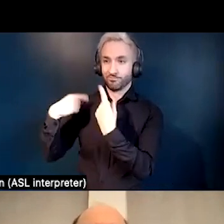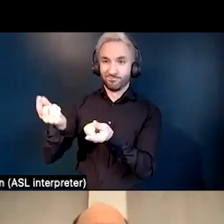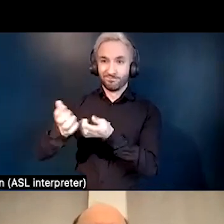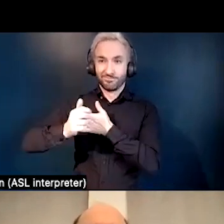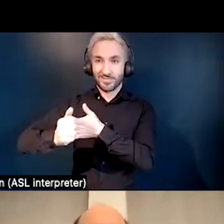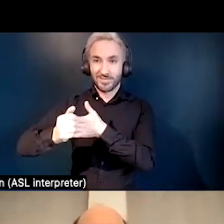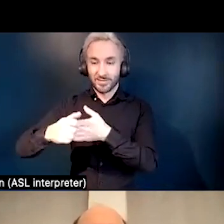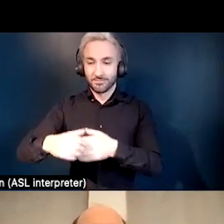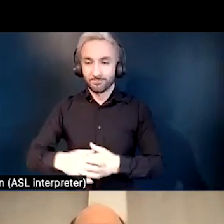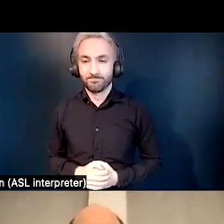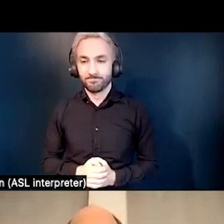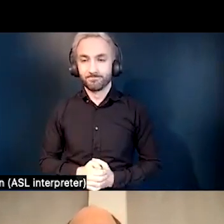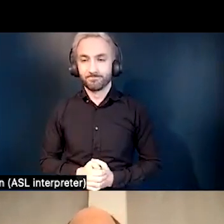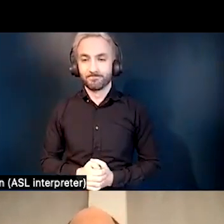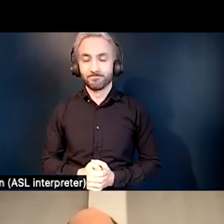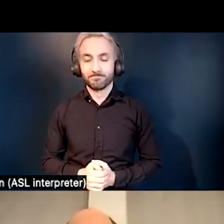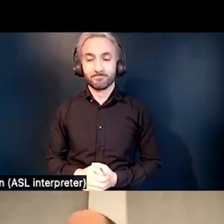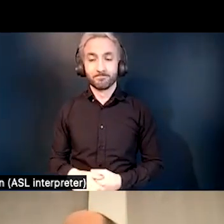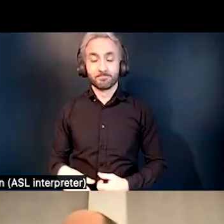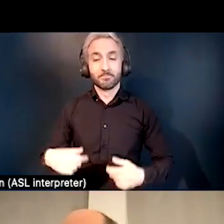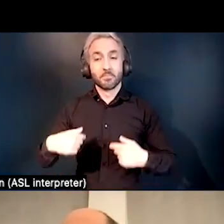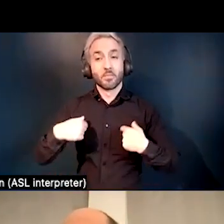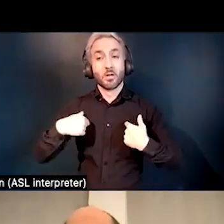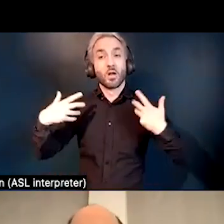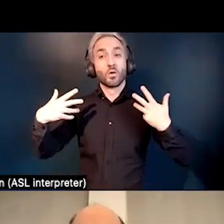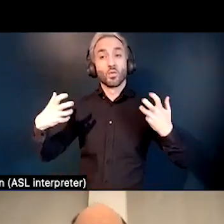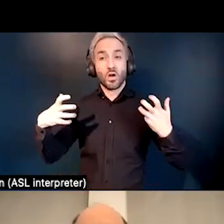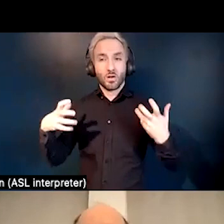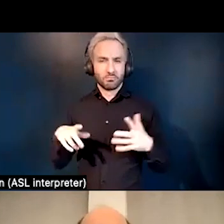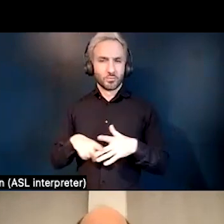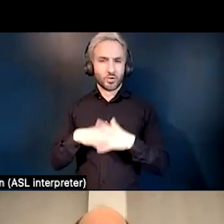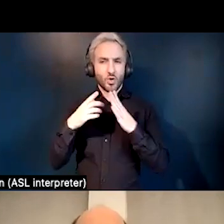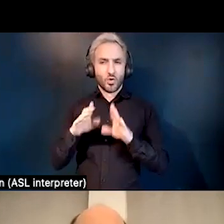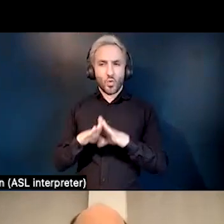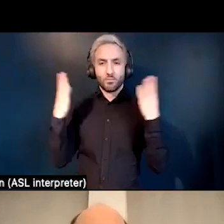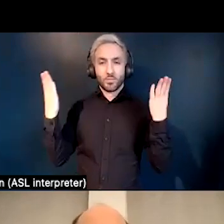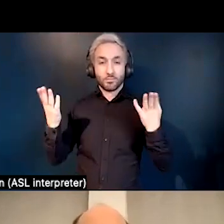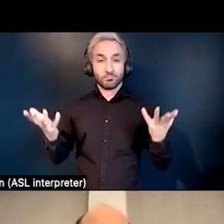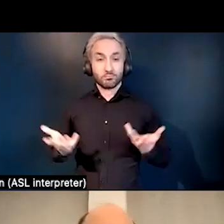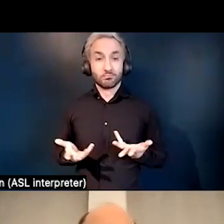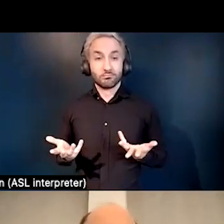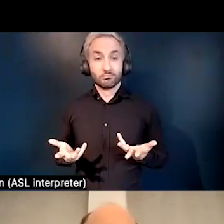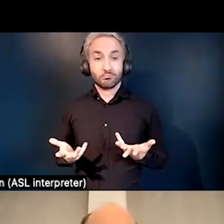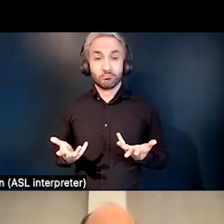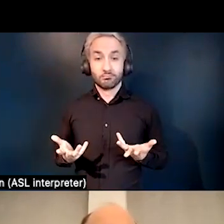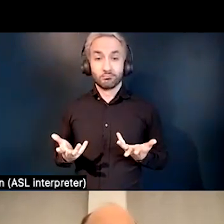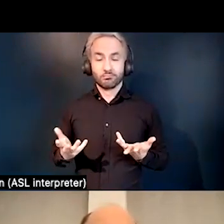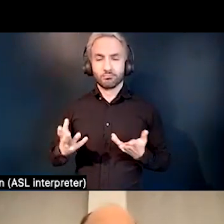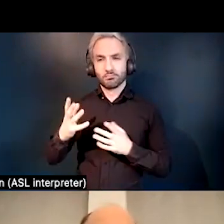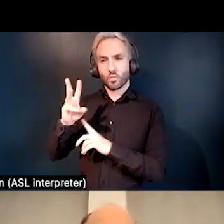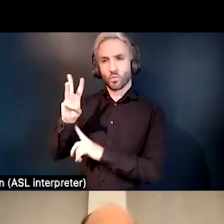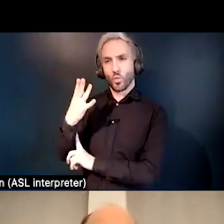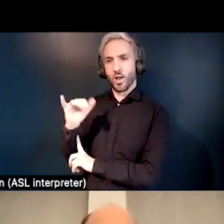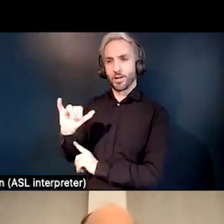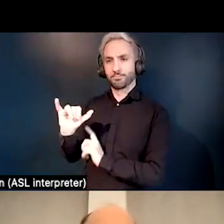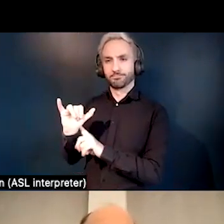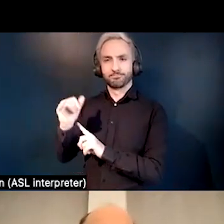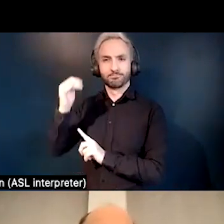I wanted to start today by talking a little bit about why. And the why for me is actually three